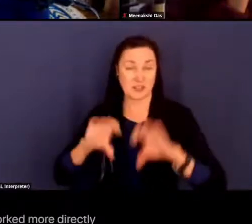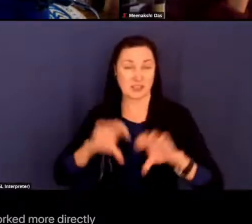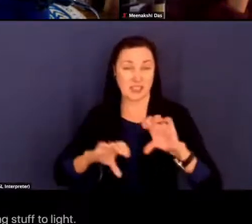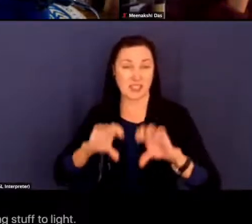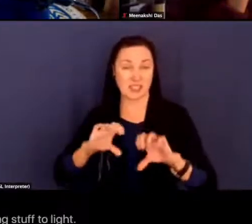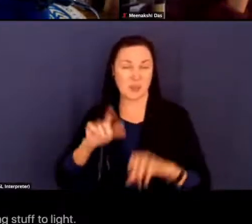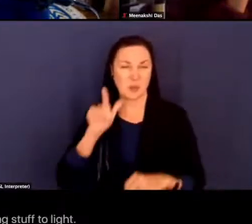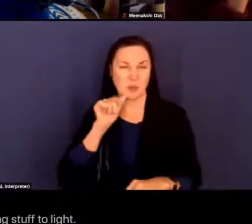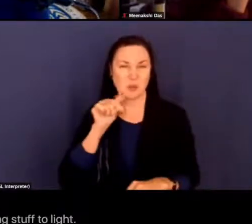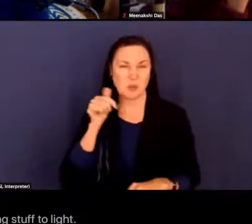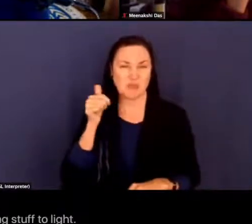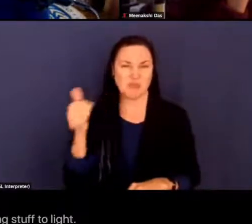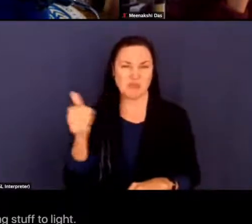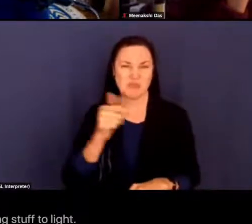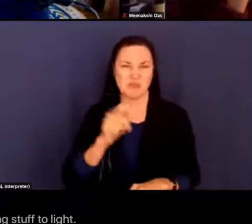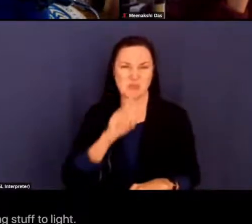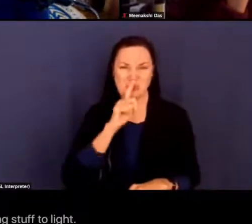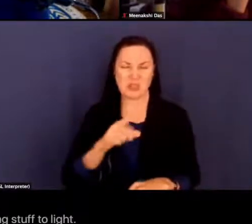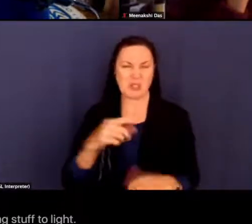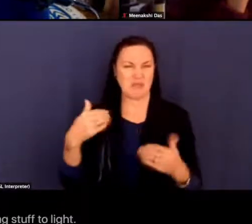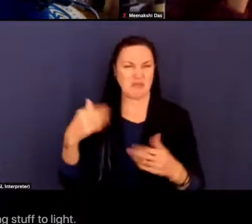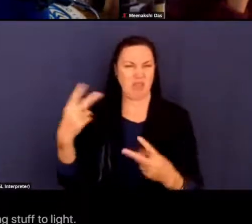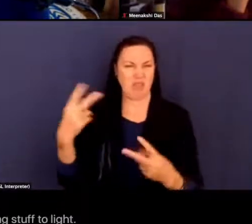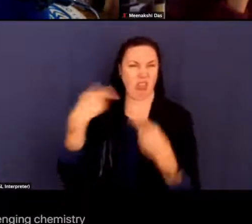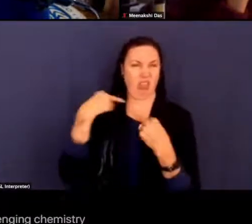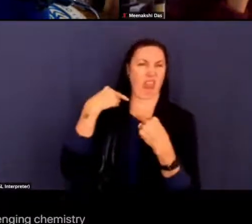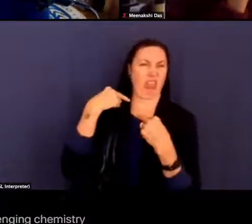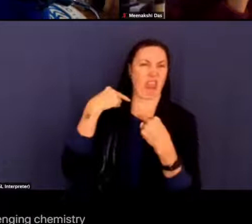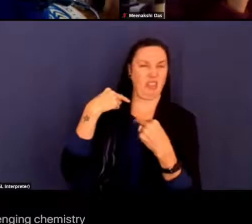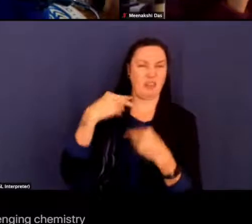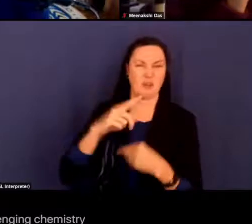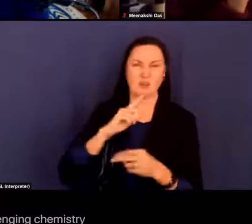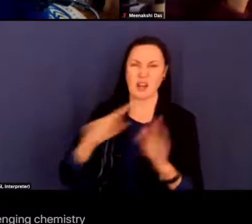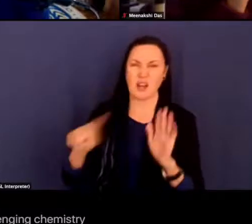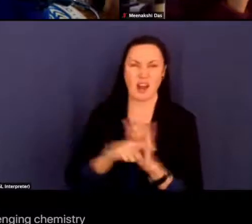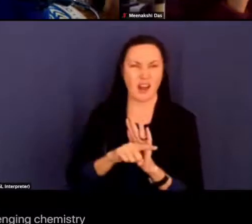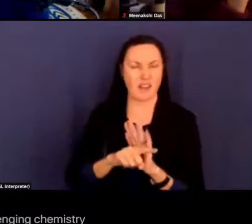really put dampers on what I could do and were very very hard to deal with hard to work with.